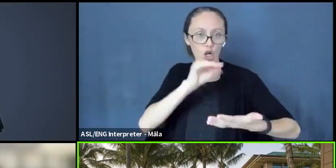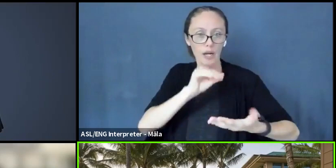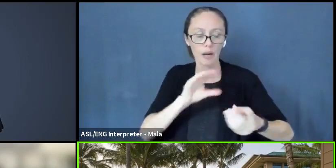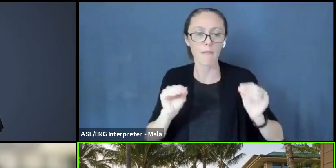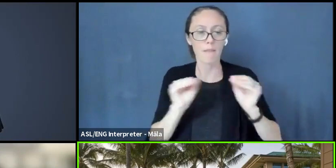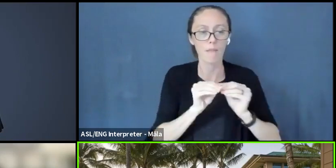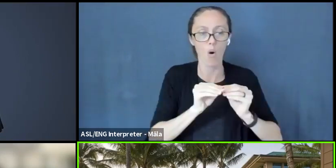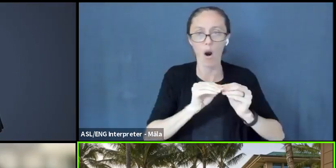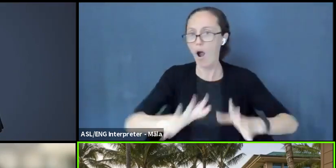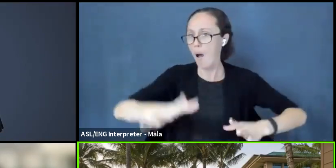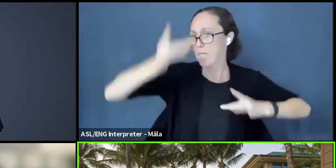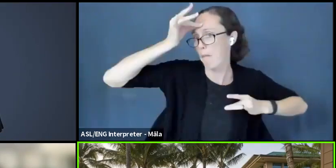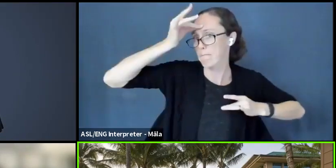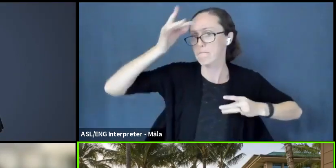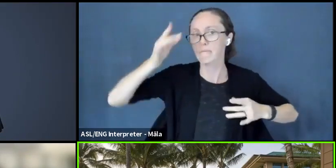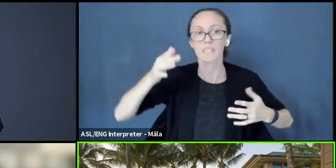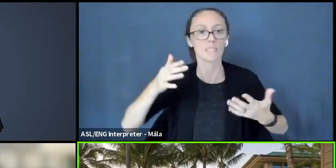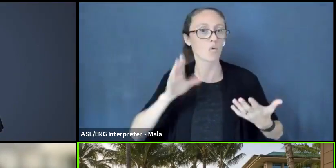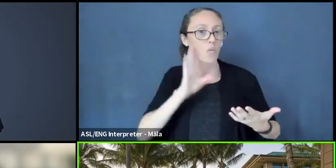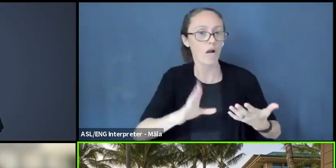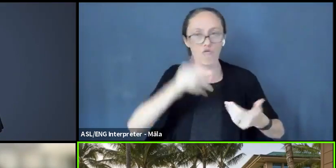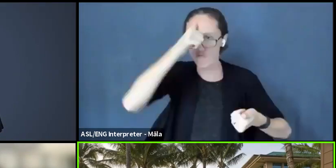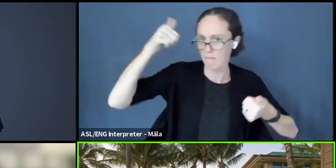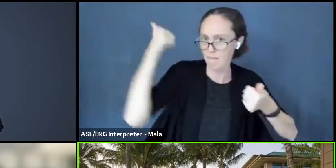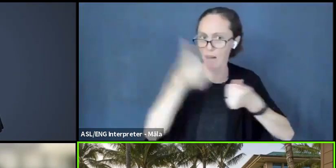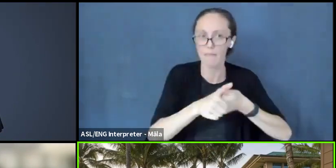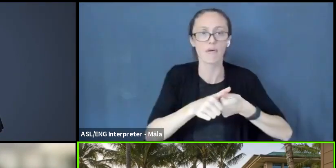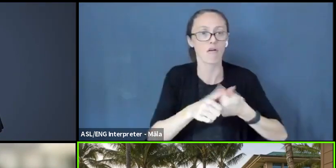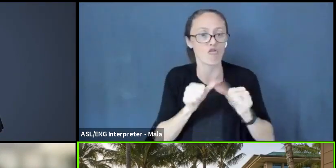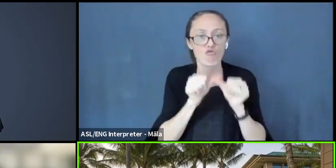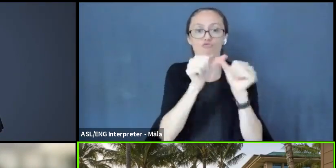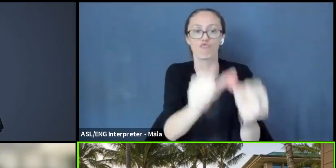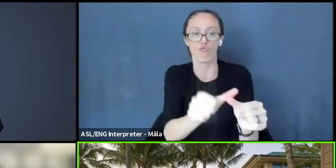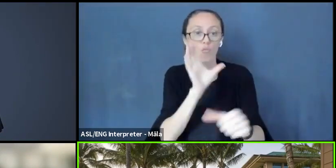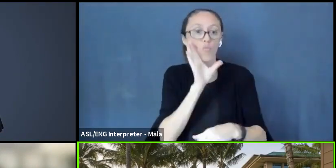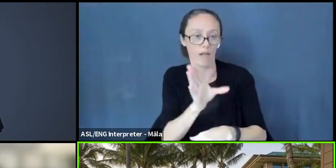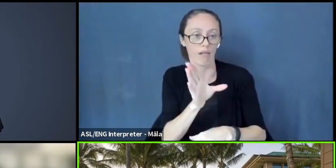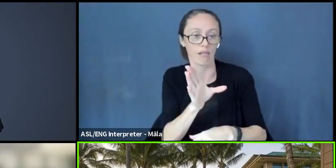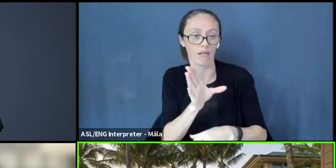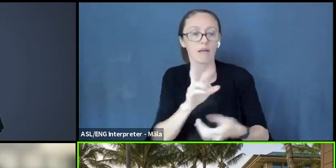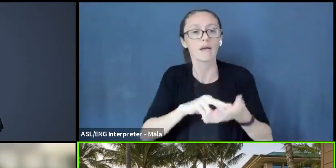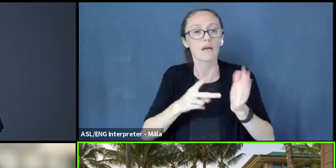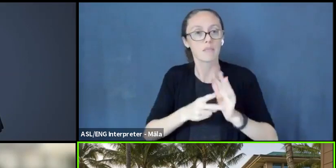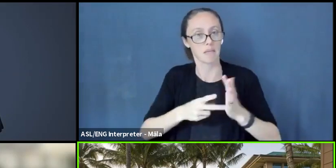You're going to have the better long-term memory for you're body, better long-term memory